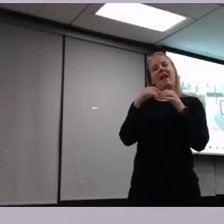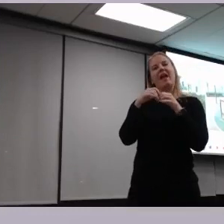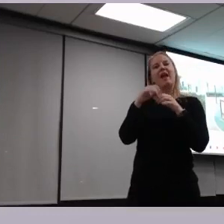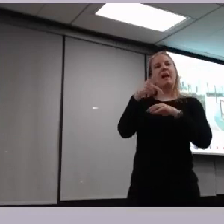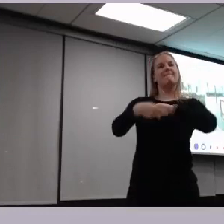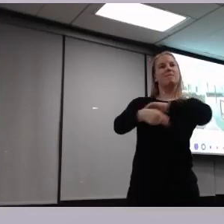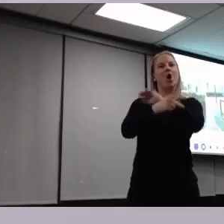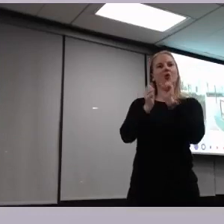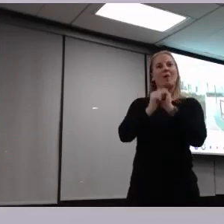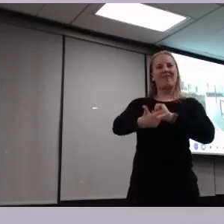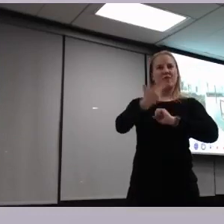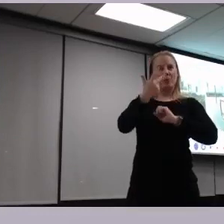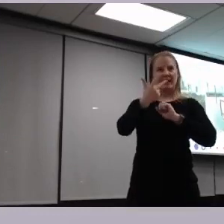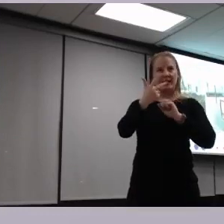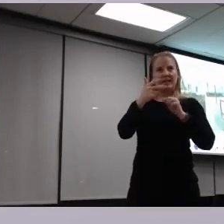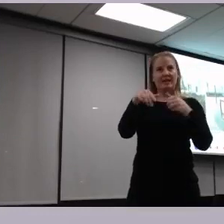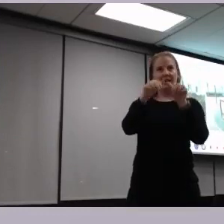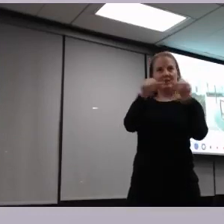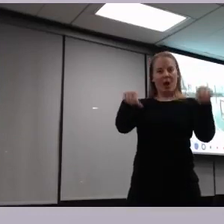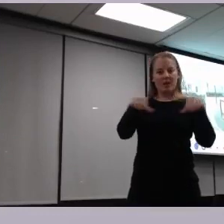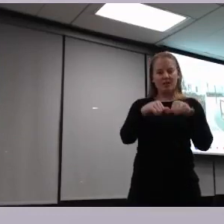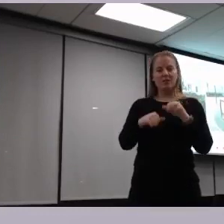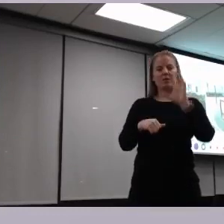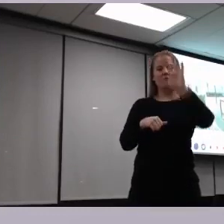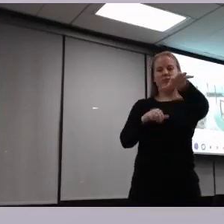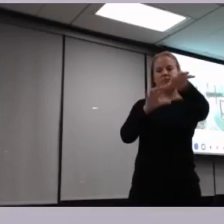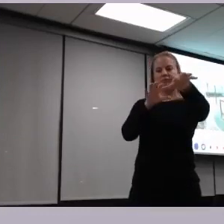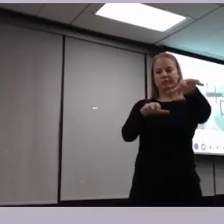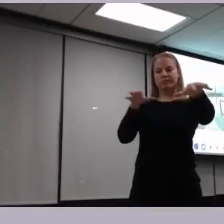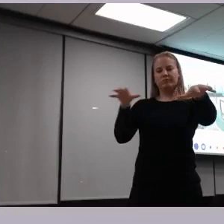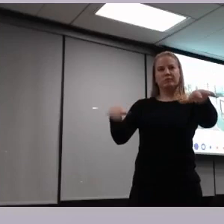a garden zone, a wellness zone, and the place within the garden zone.